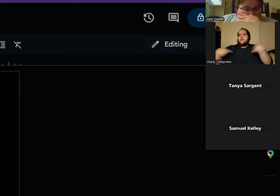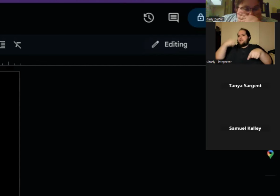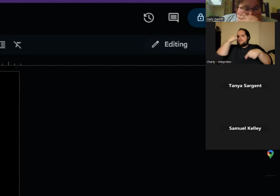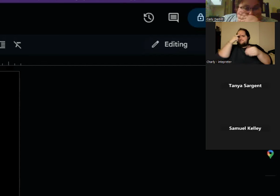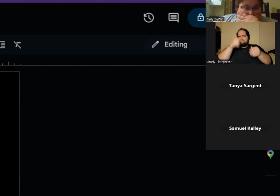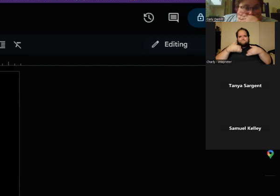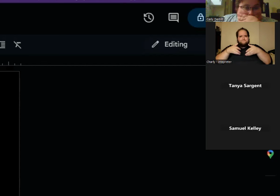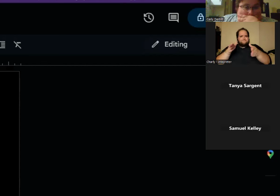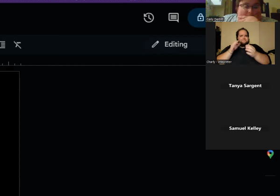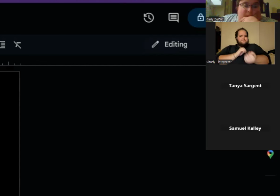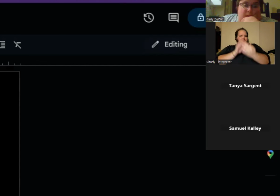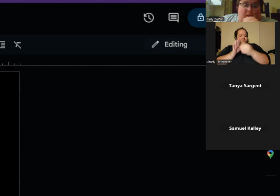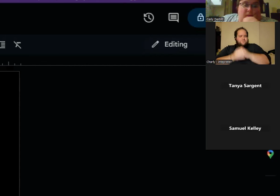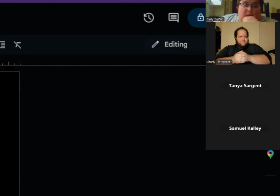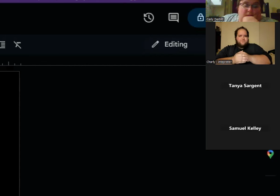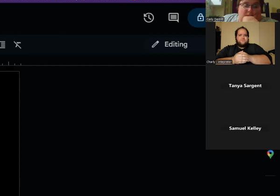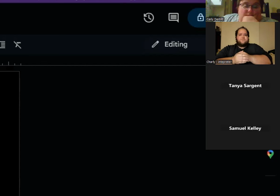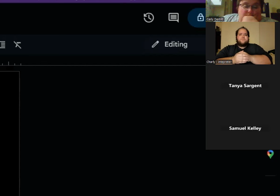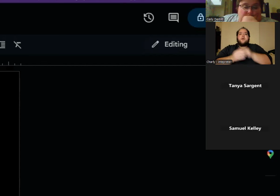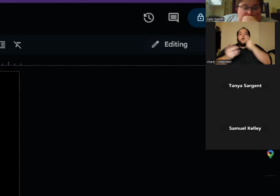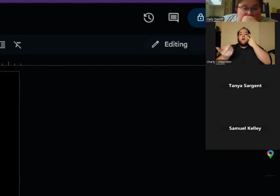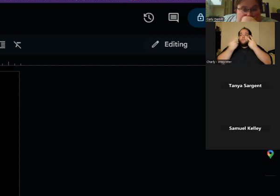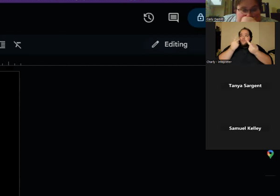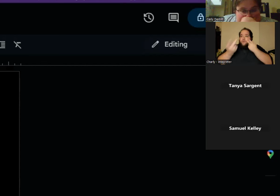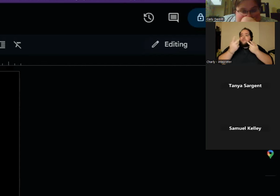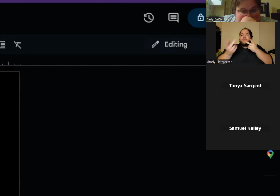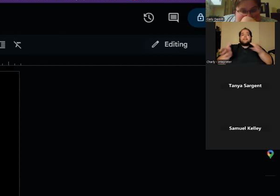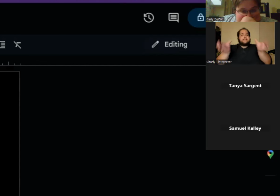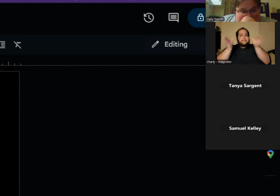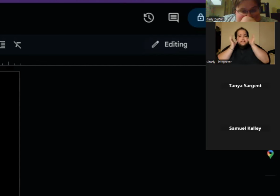observing, listening, and exploring are equivalent to learning.